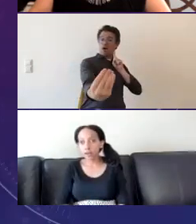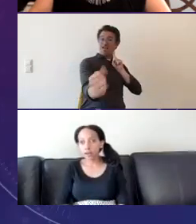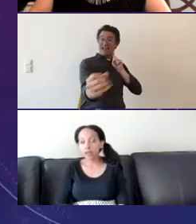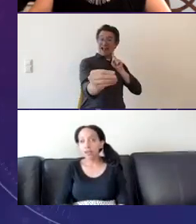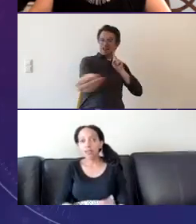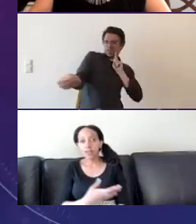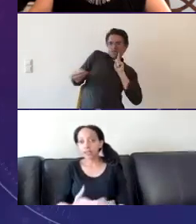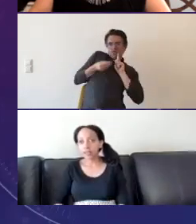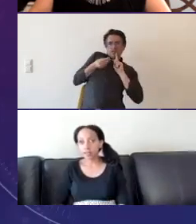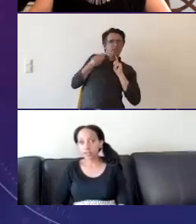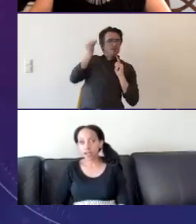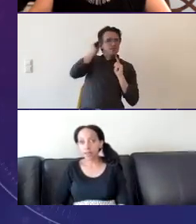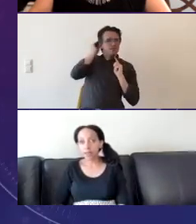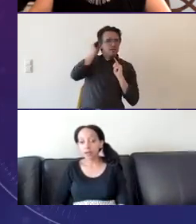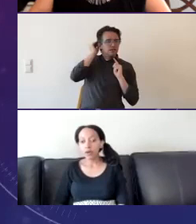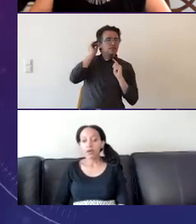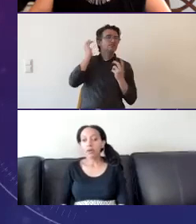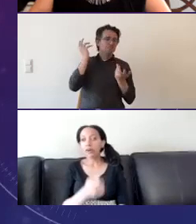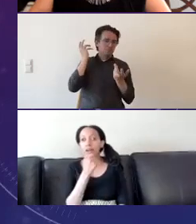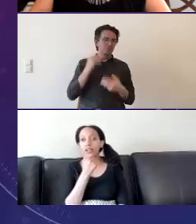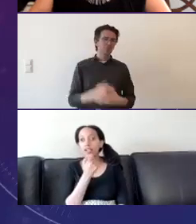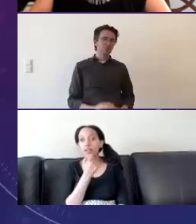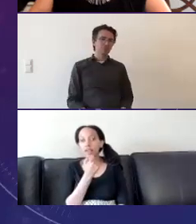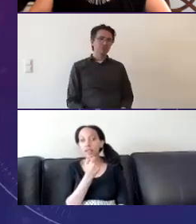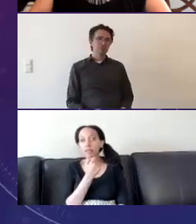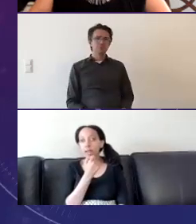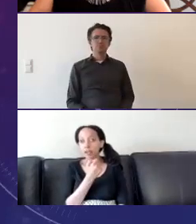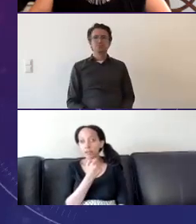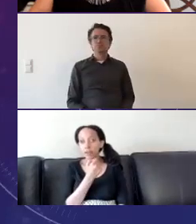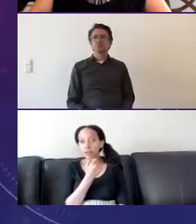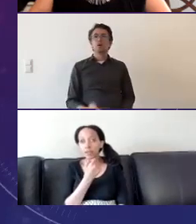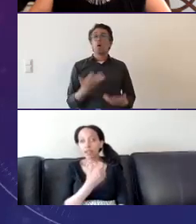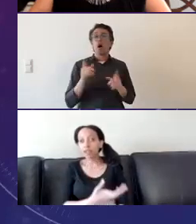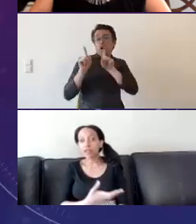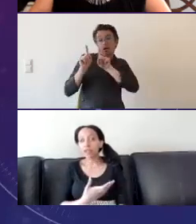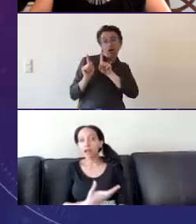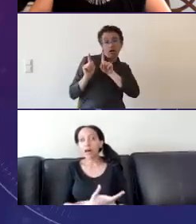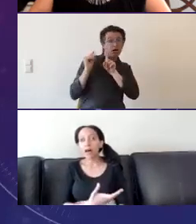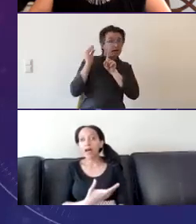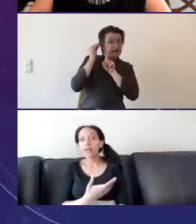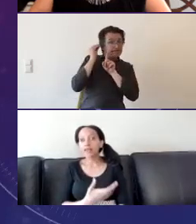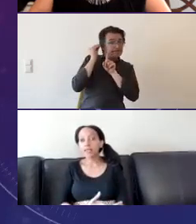sitting next to them or into a little microphone and they'll use an assistive